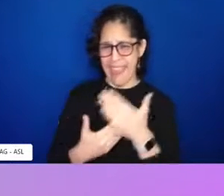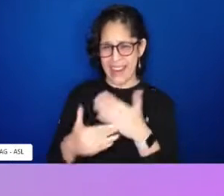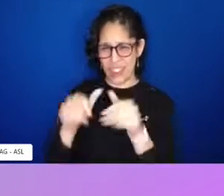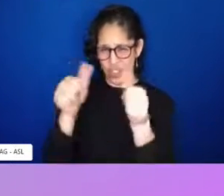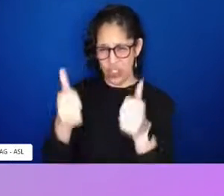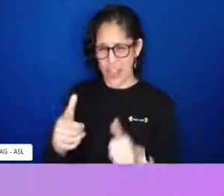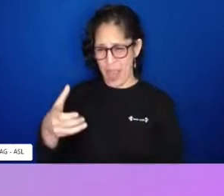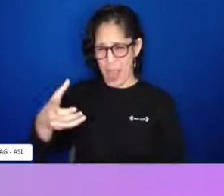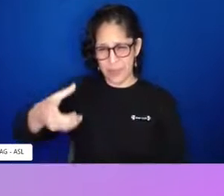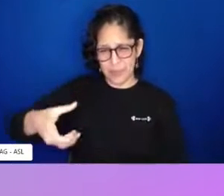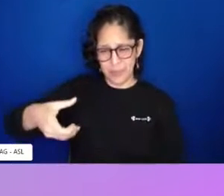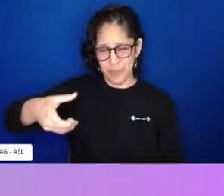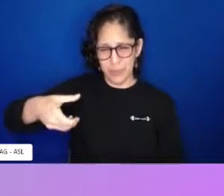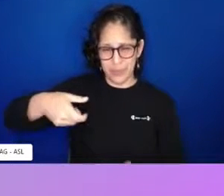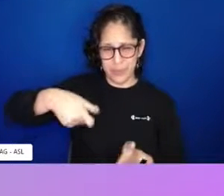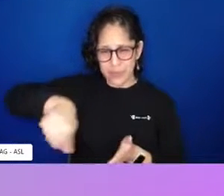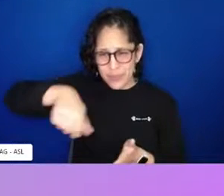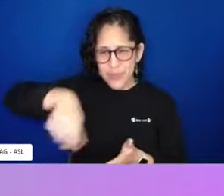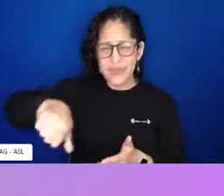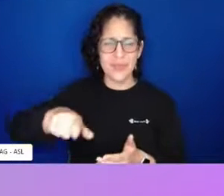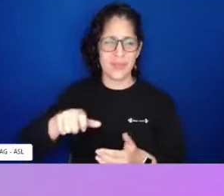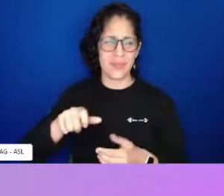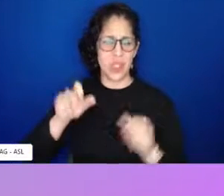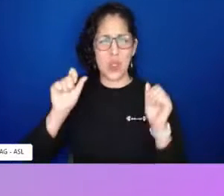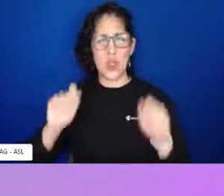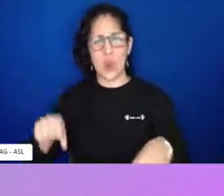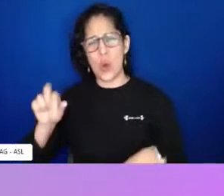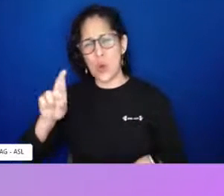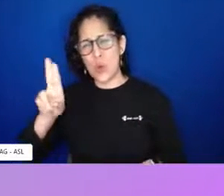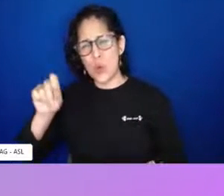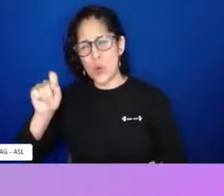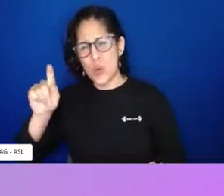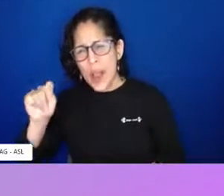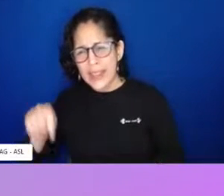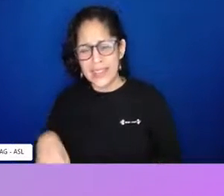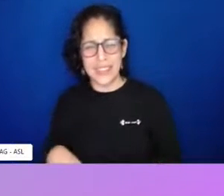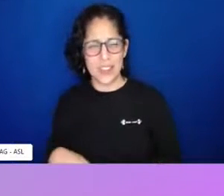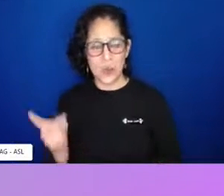peeler. It wasn't was specific universal it for one type of hand, it got rusty, we see